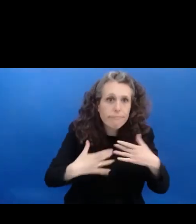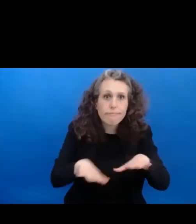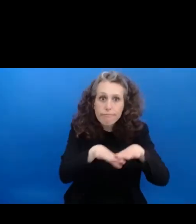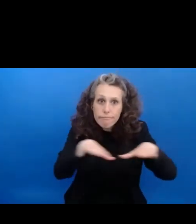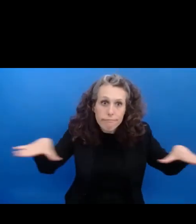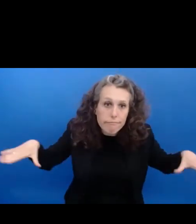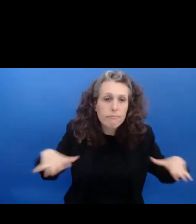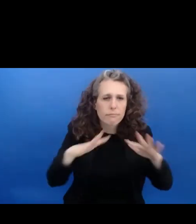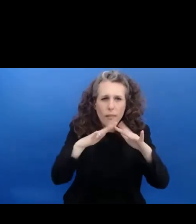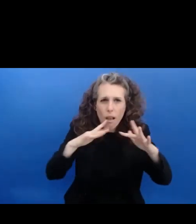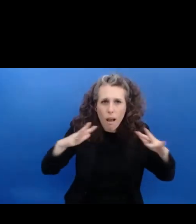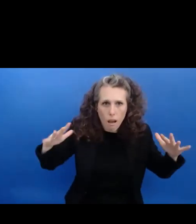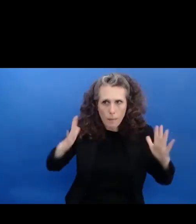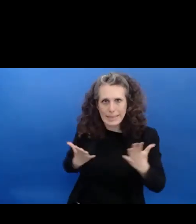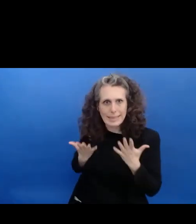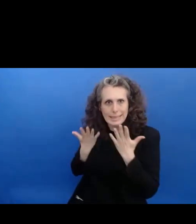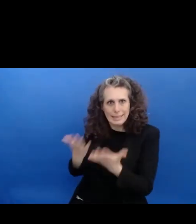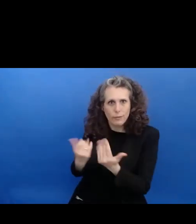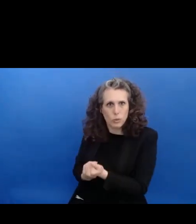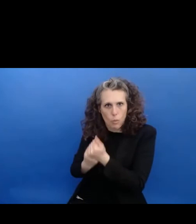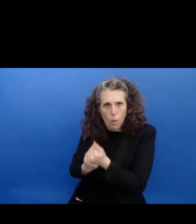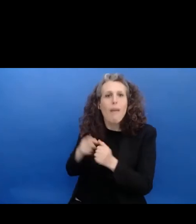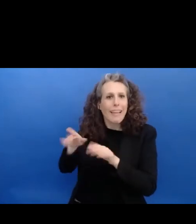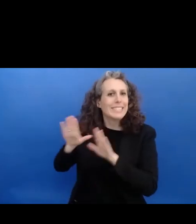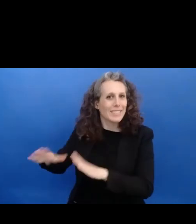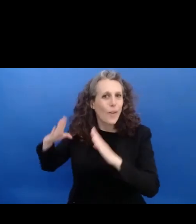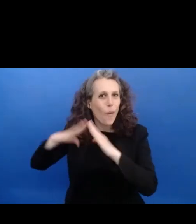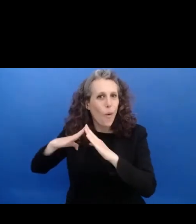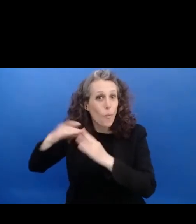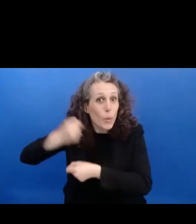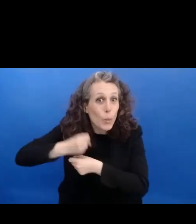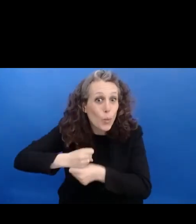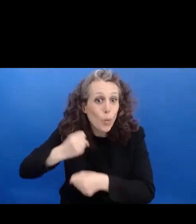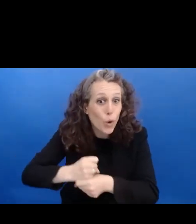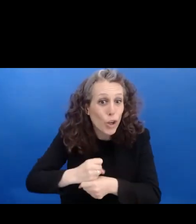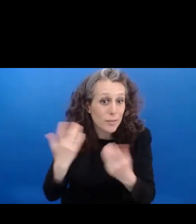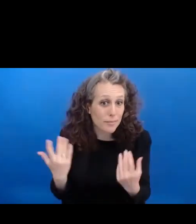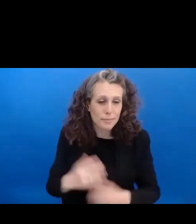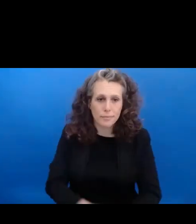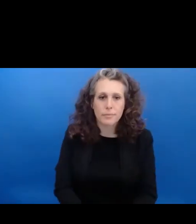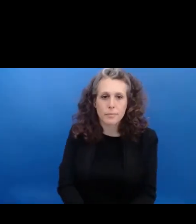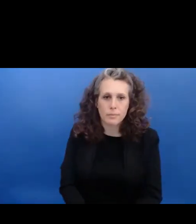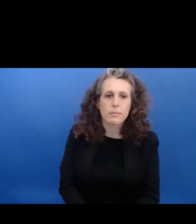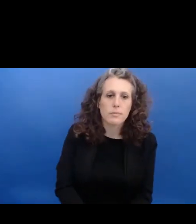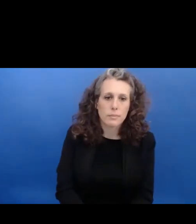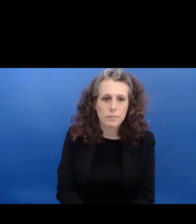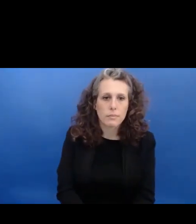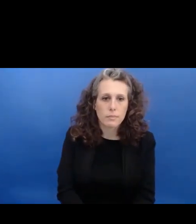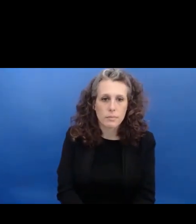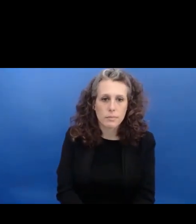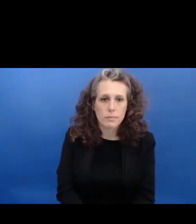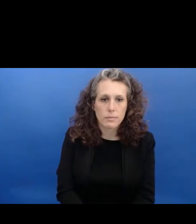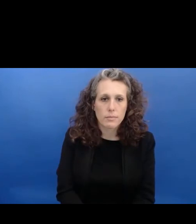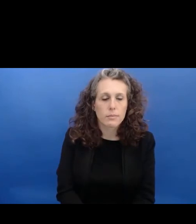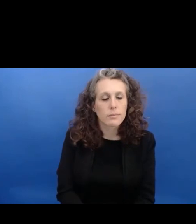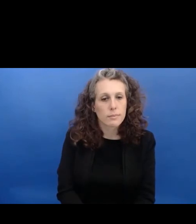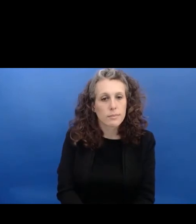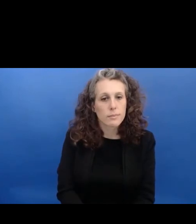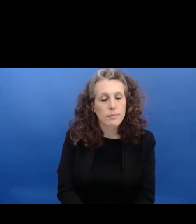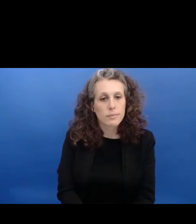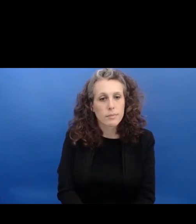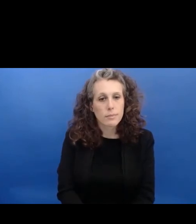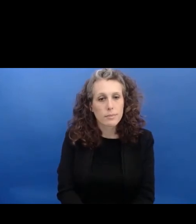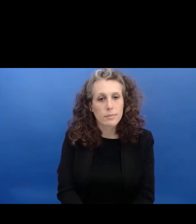technology to be noted any transformation to labor markets must be rooted in human rights and must